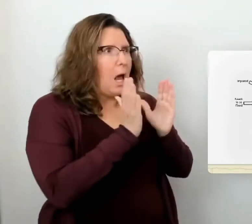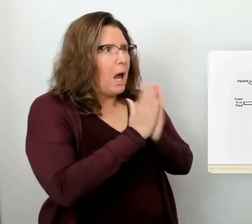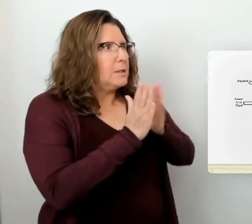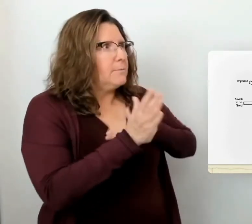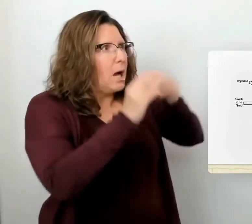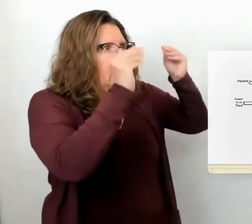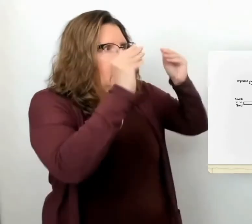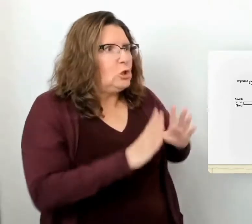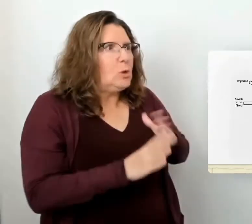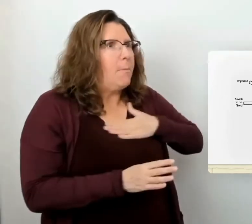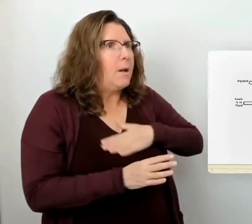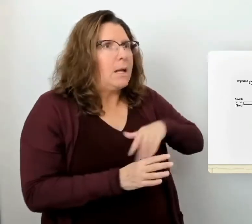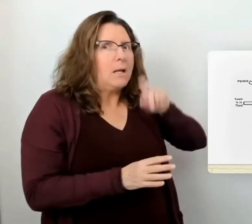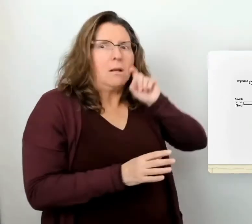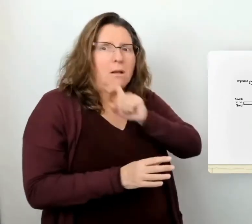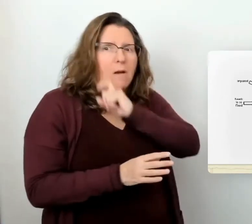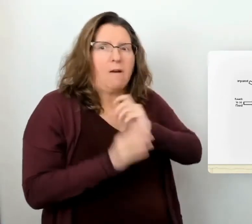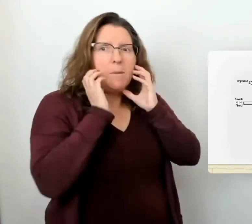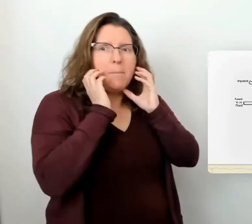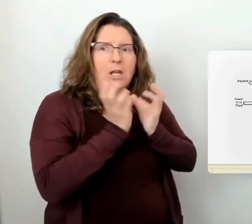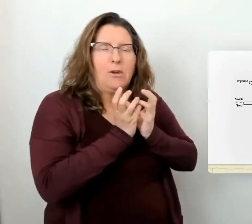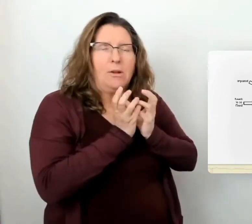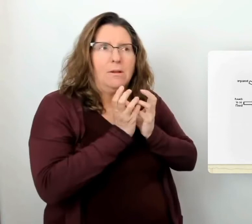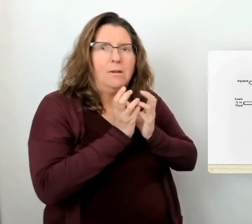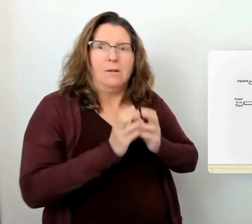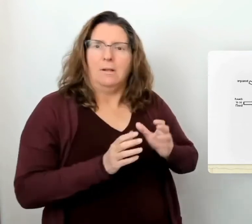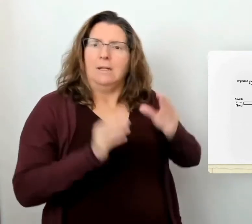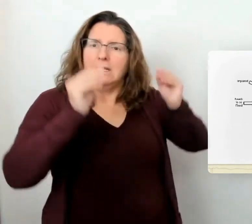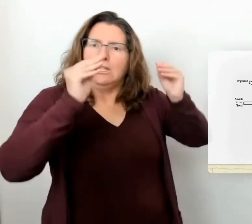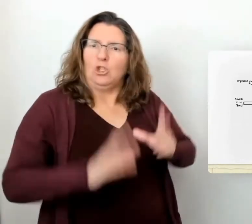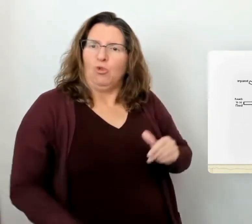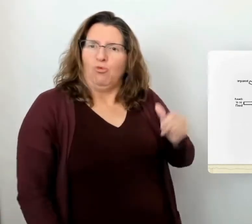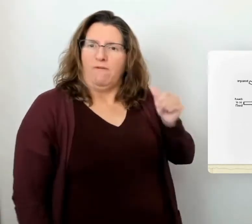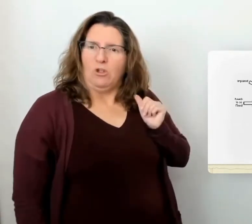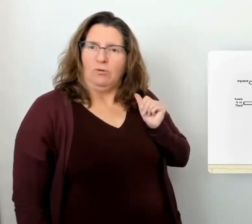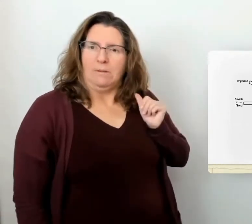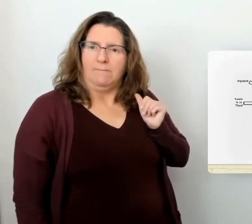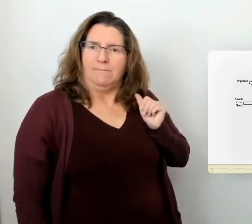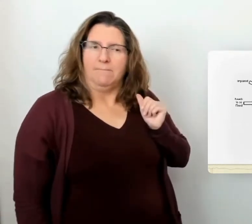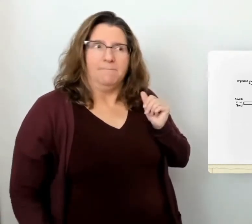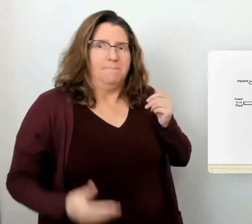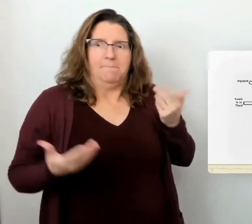As an example, my parents asked the teacher to shave his beard so that I would be better able to speech read him.